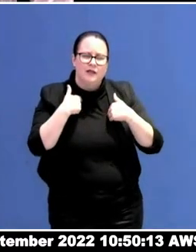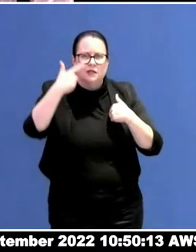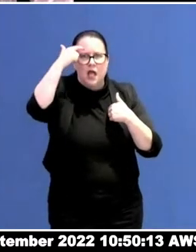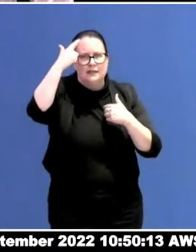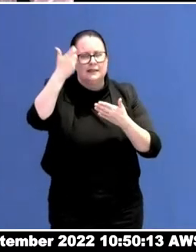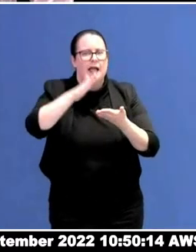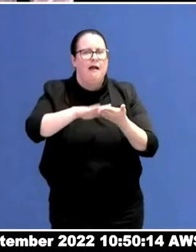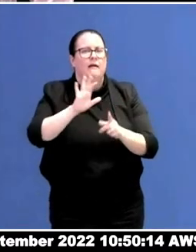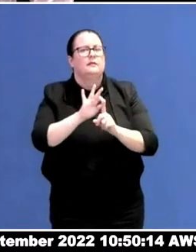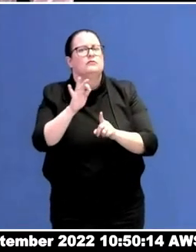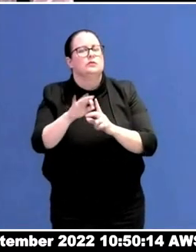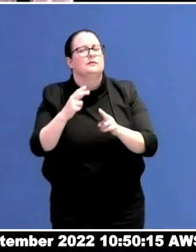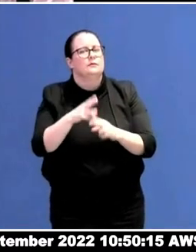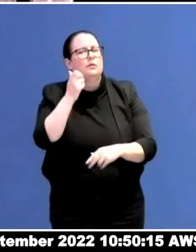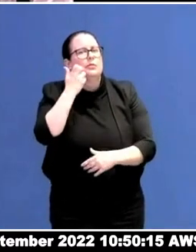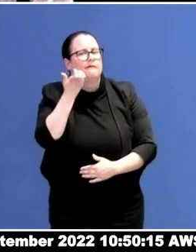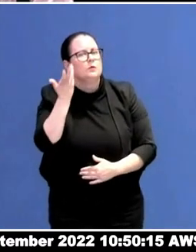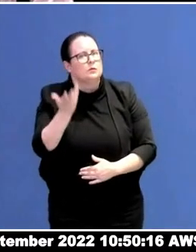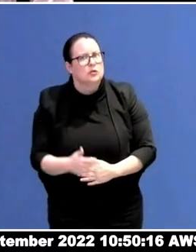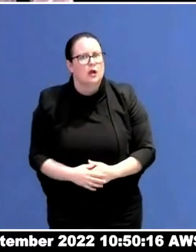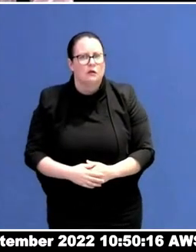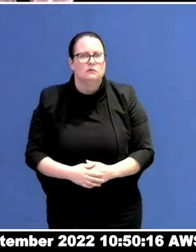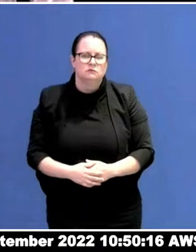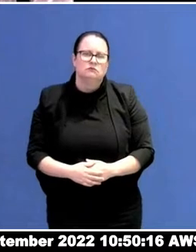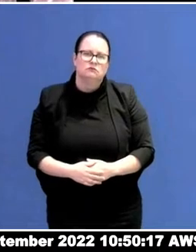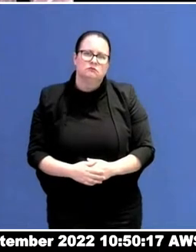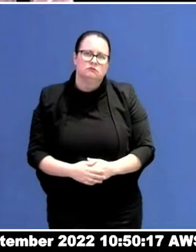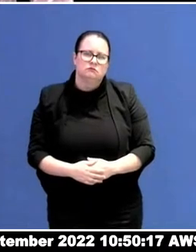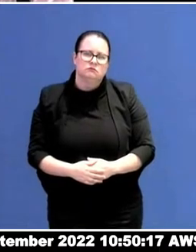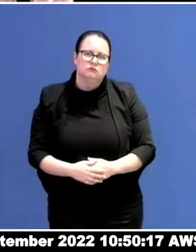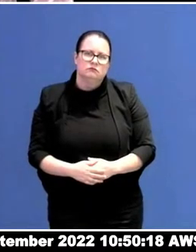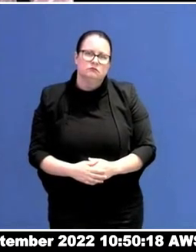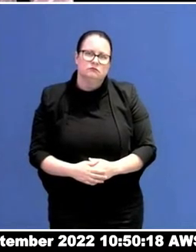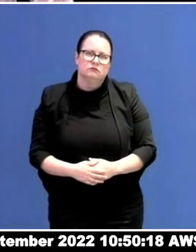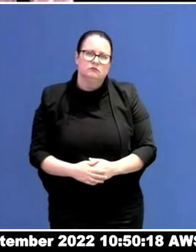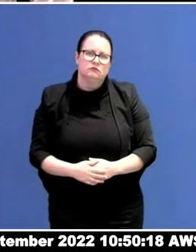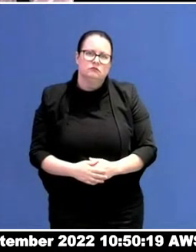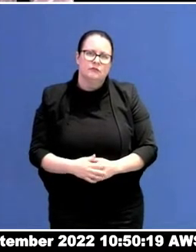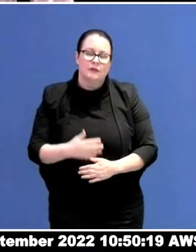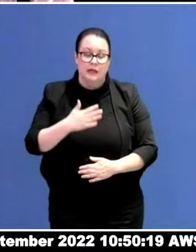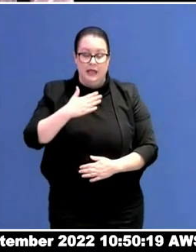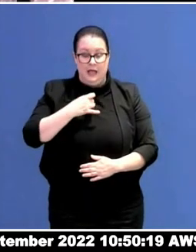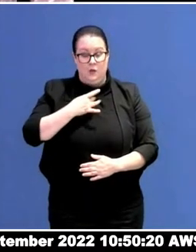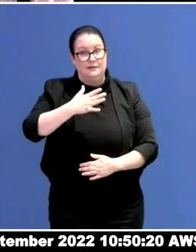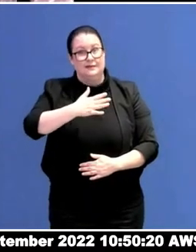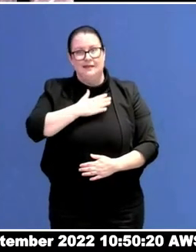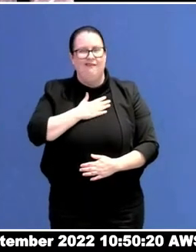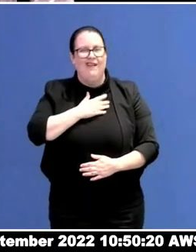could be improved. I can assure you that although we don't have the power, as such, to implement our